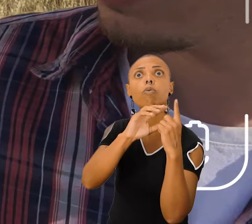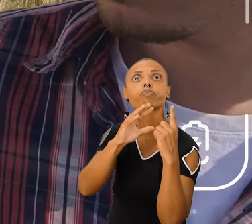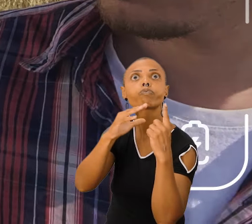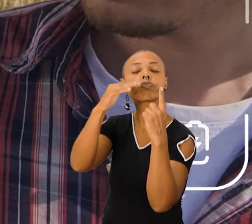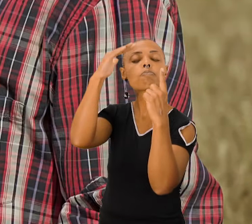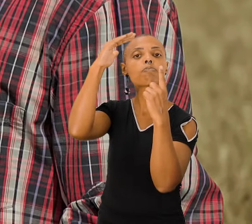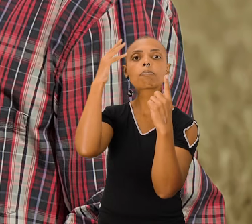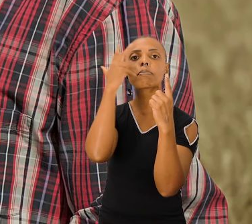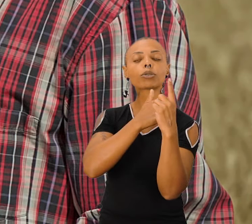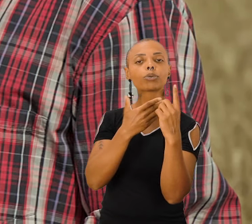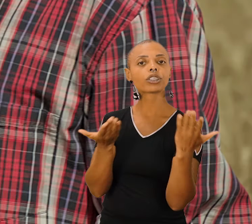it will be bigger and more beautiful.